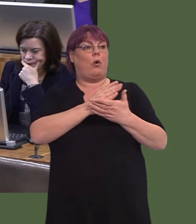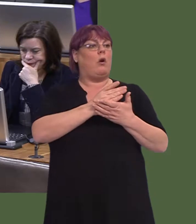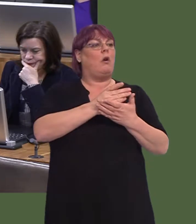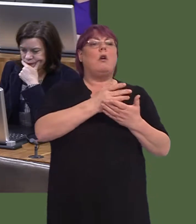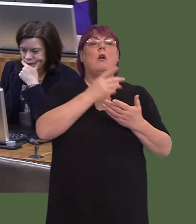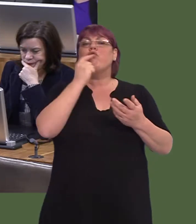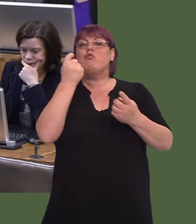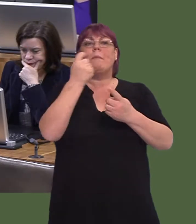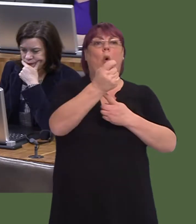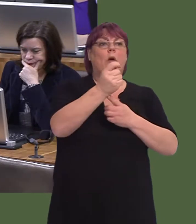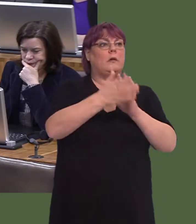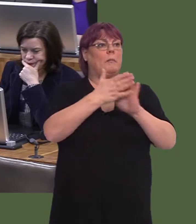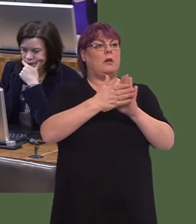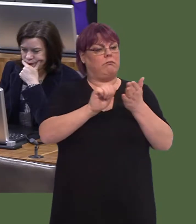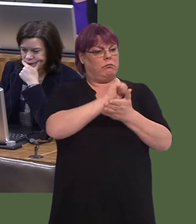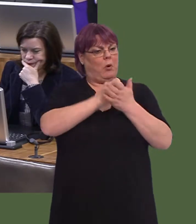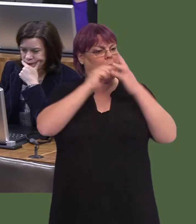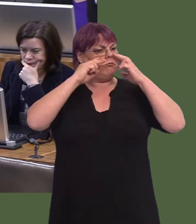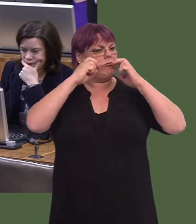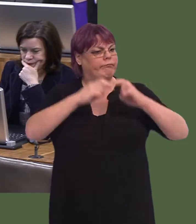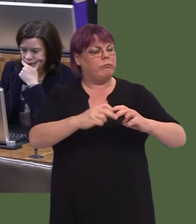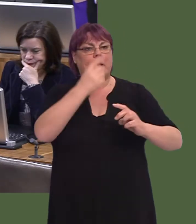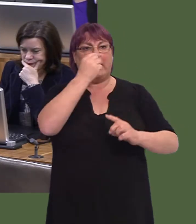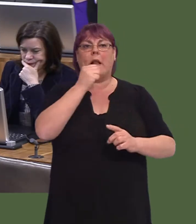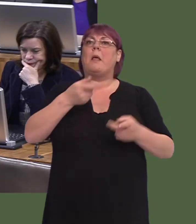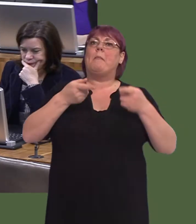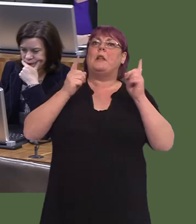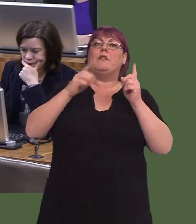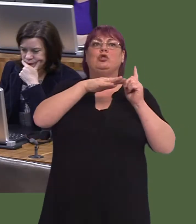I know that the Minister for Children and Social Care has contacted the mid and